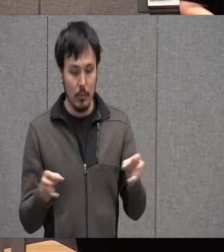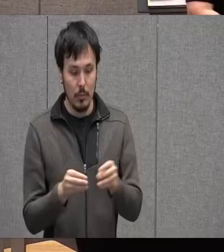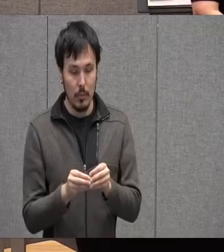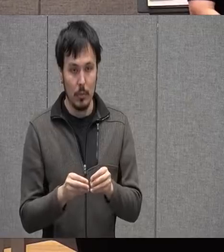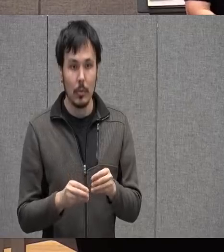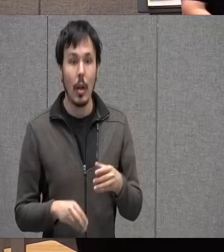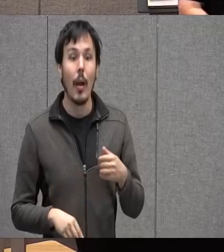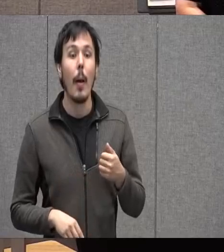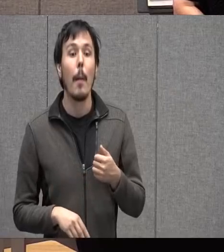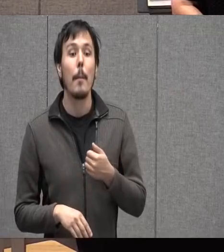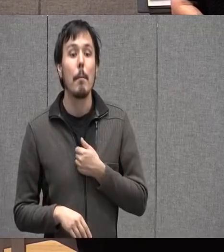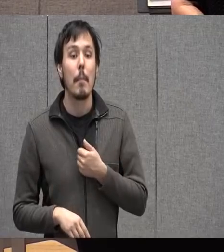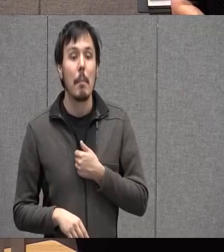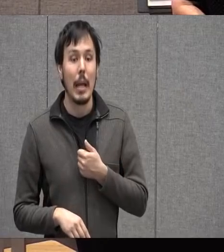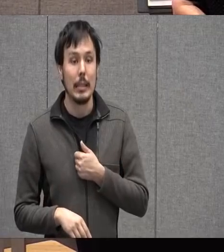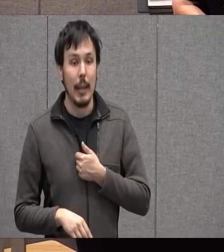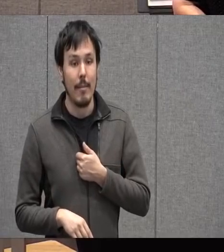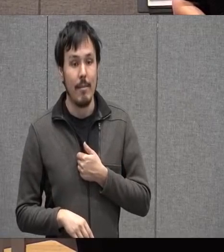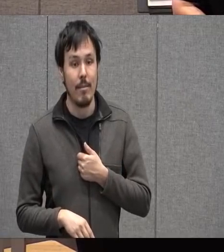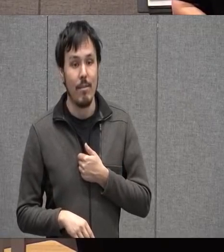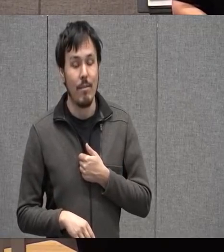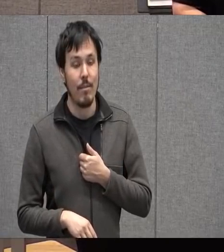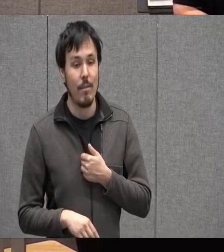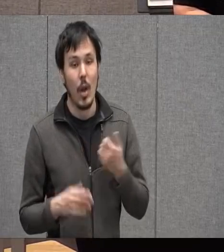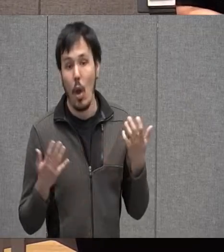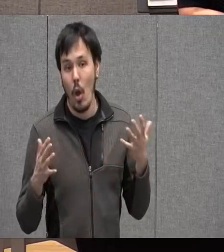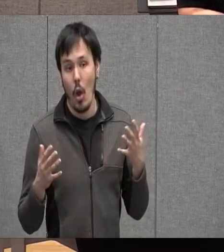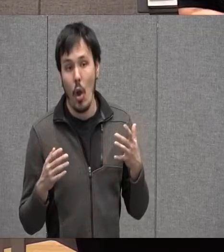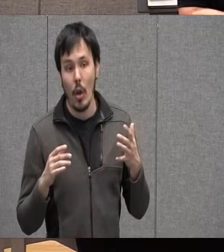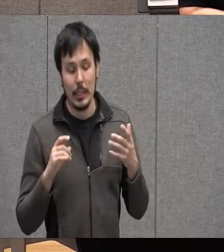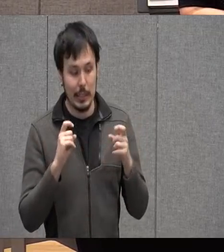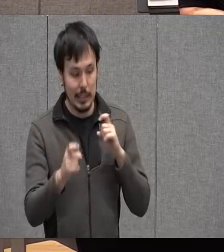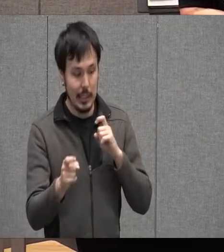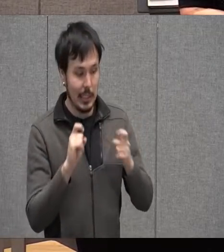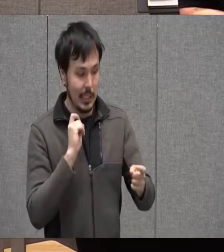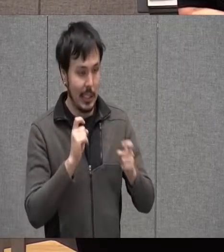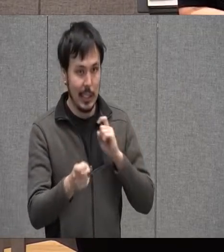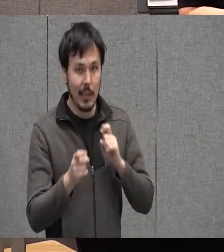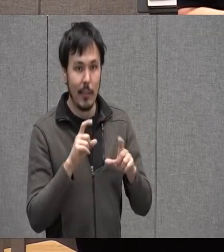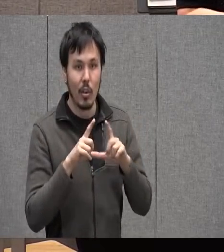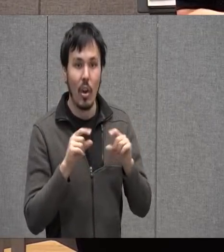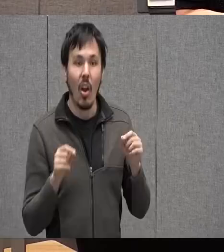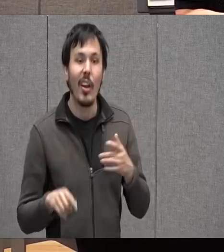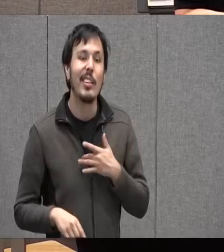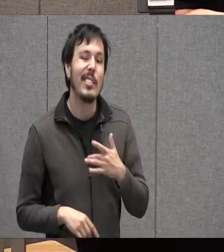So, I have already given us cards, but normally the dealer would have passed out